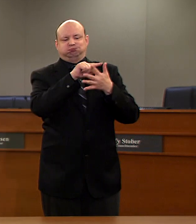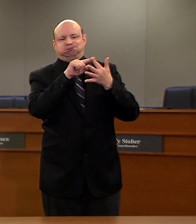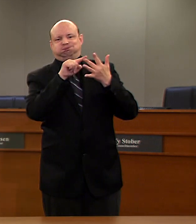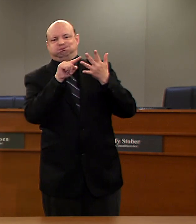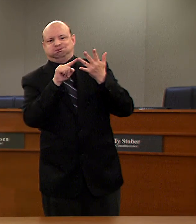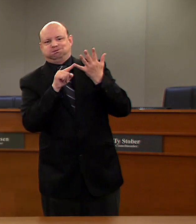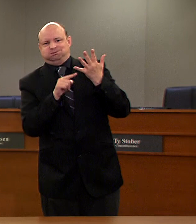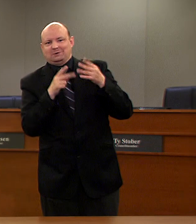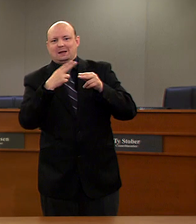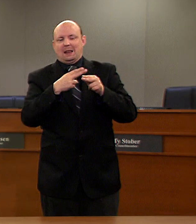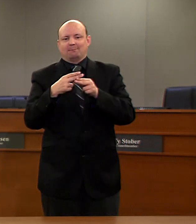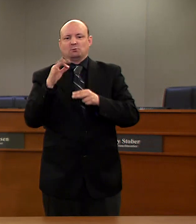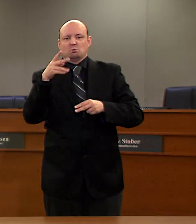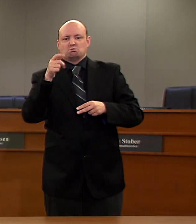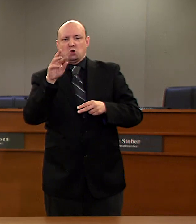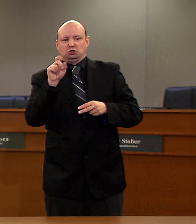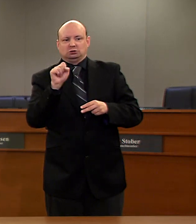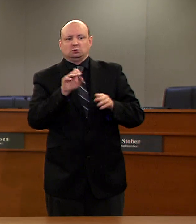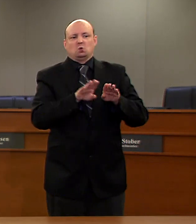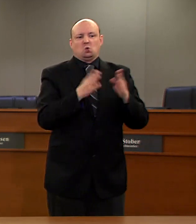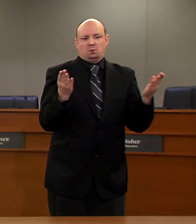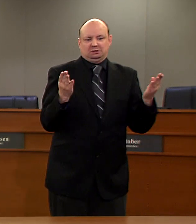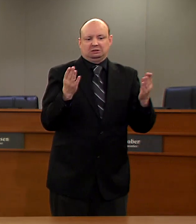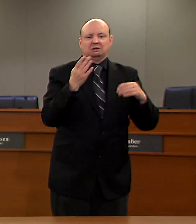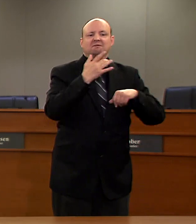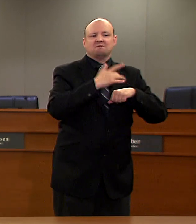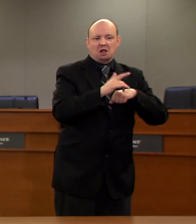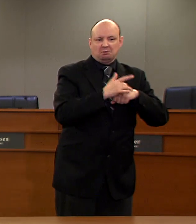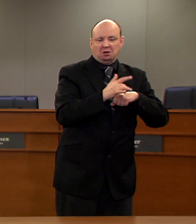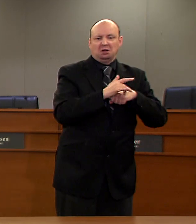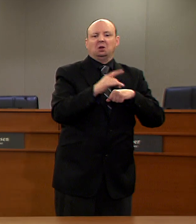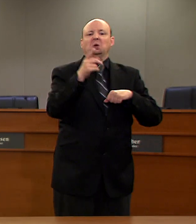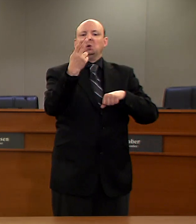Memorial Park, Devine Park and the Burnt Bridge Creek Trail.